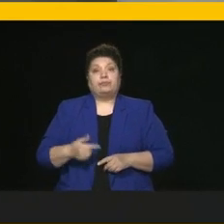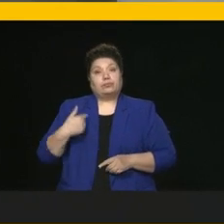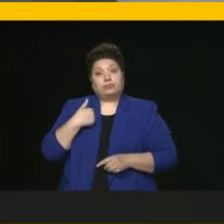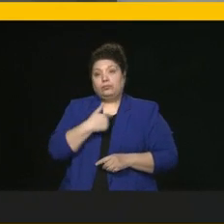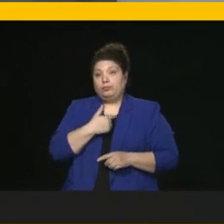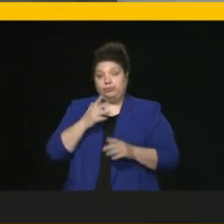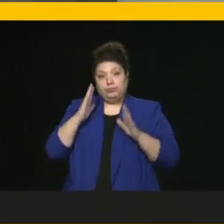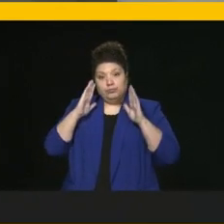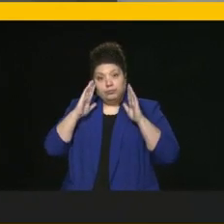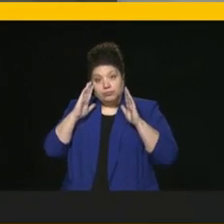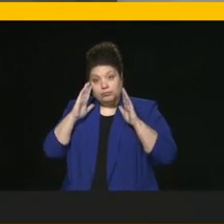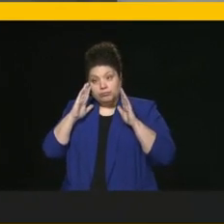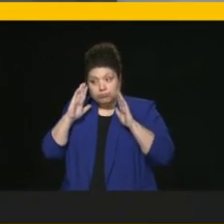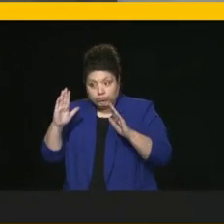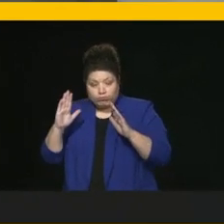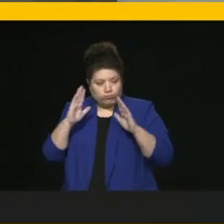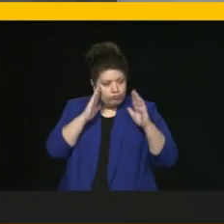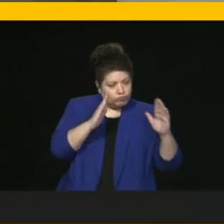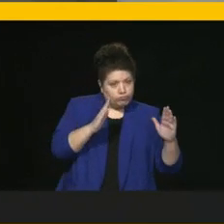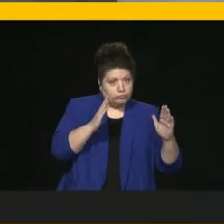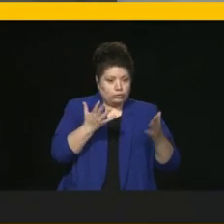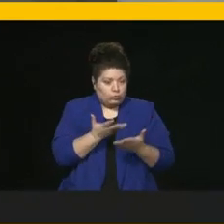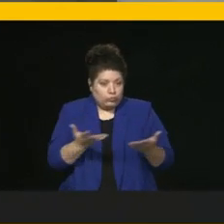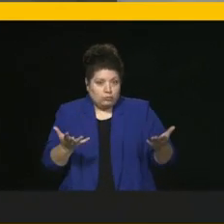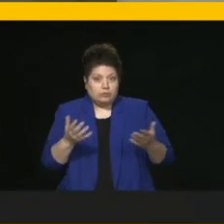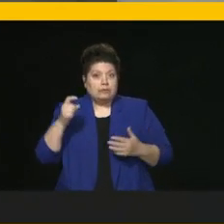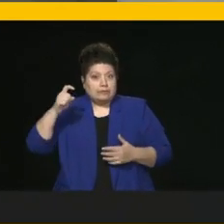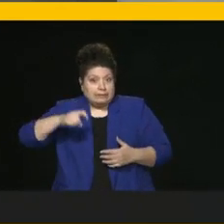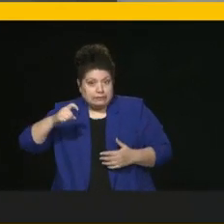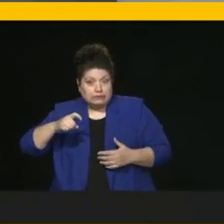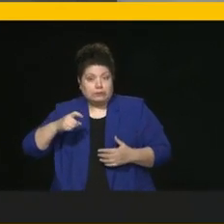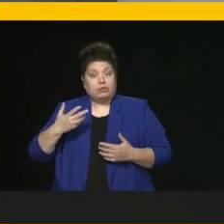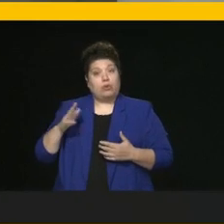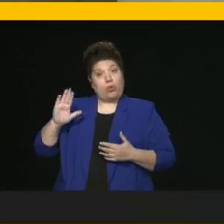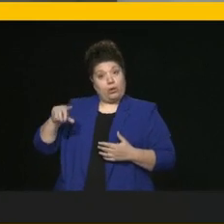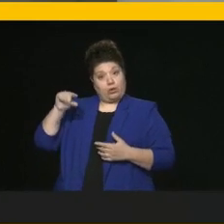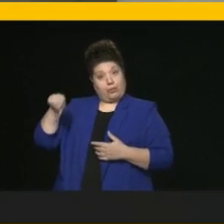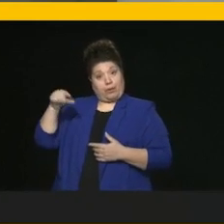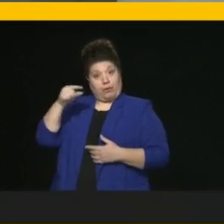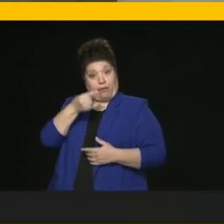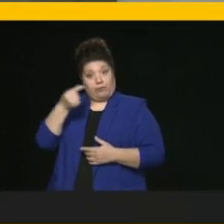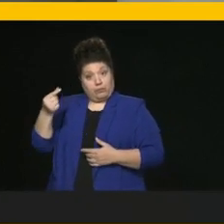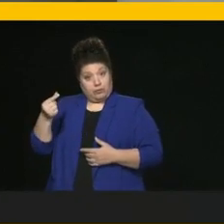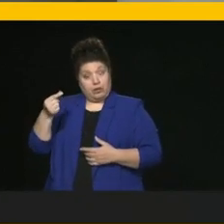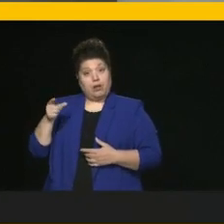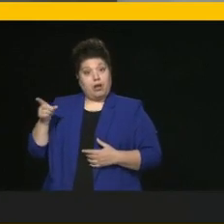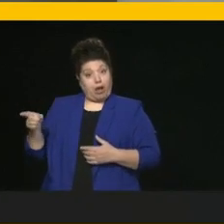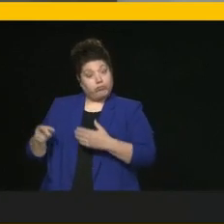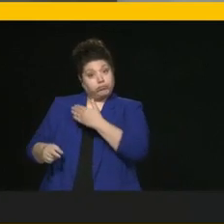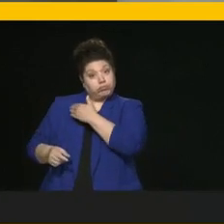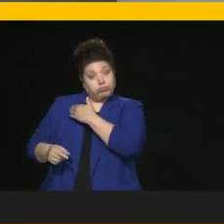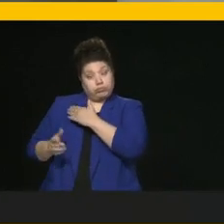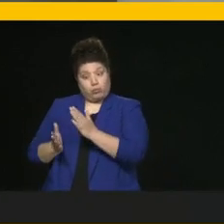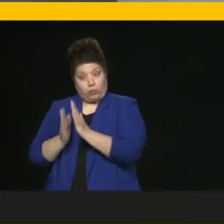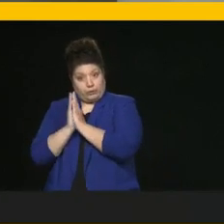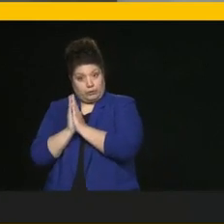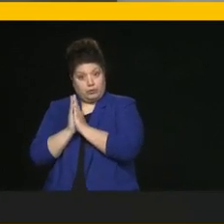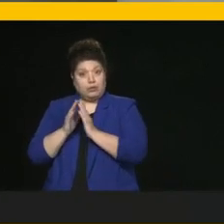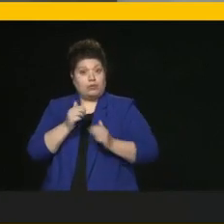REQUEST. WE WILL ALWAYS LISTEN TO THE NEEDS AND REQUESTS OF THE QUÉBEC GOVERNMENT.